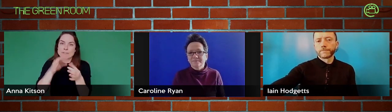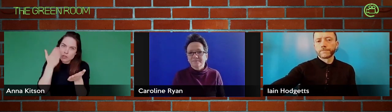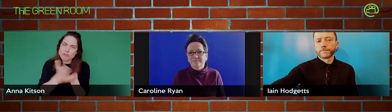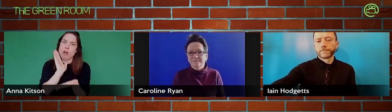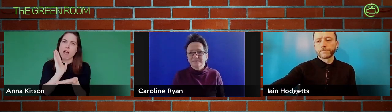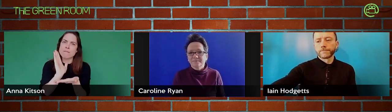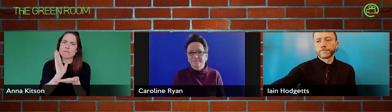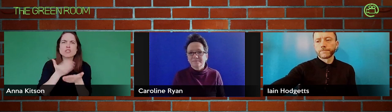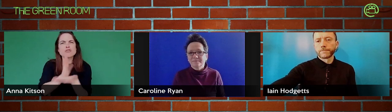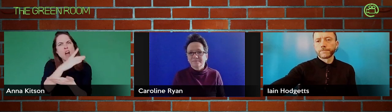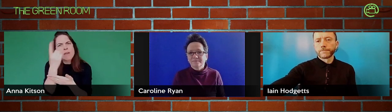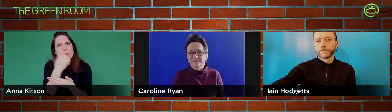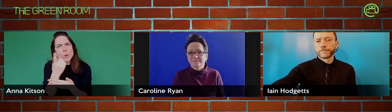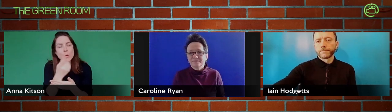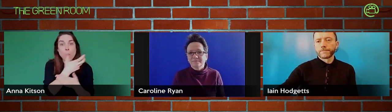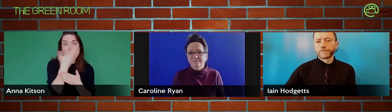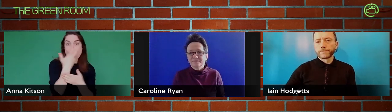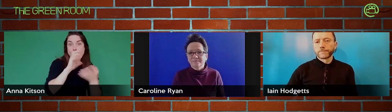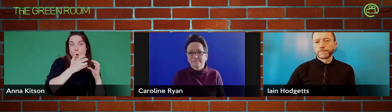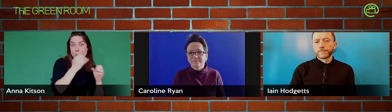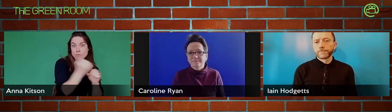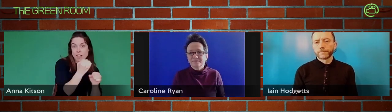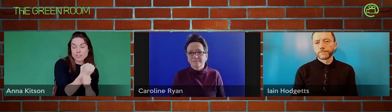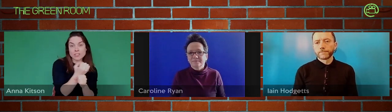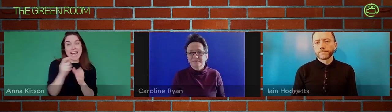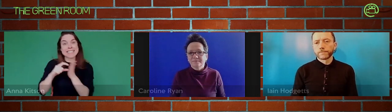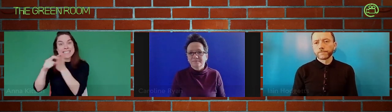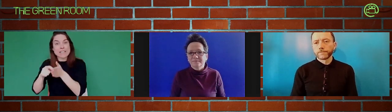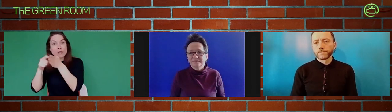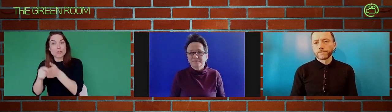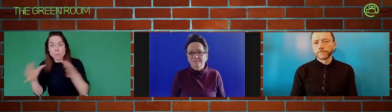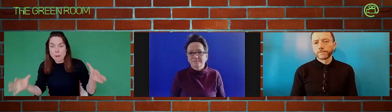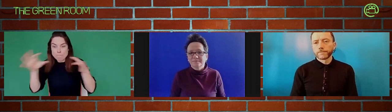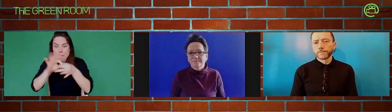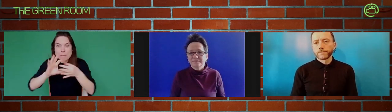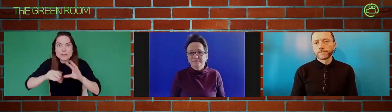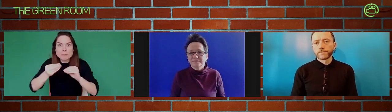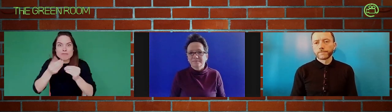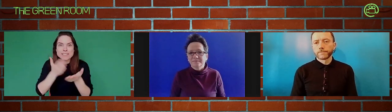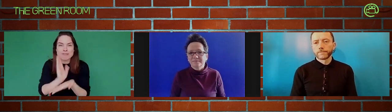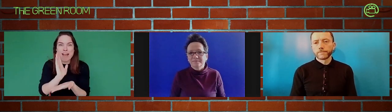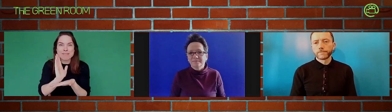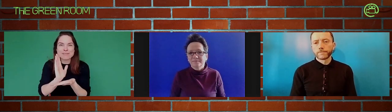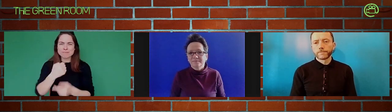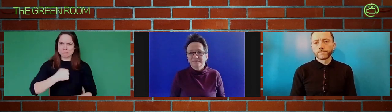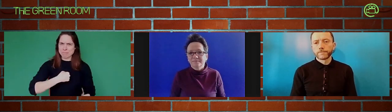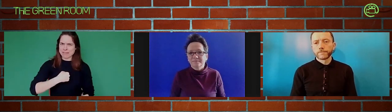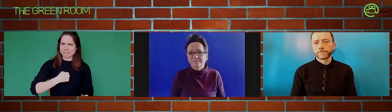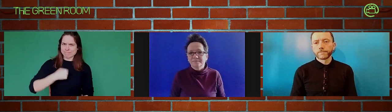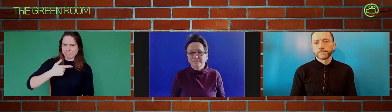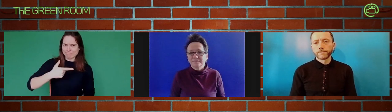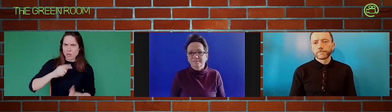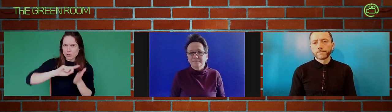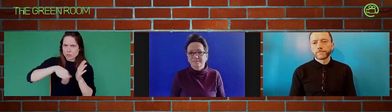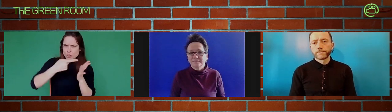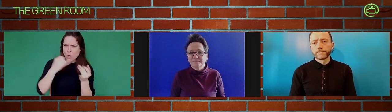Productions and the DH Ensemble I'm Joe Sargeant my sign name is Joe